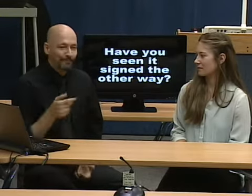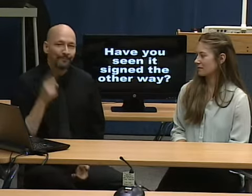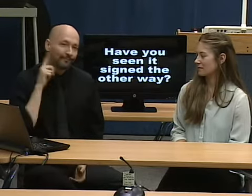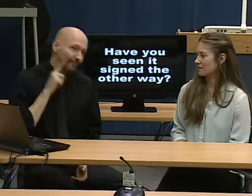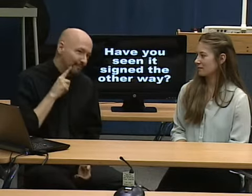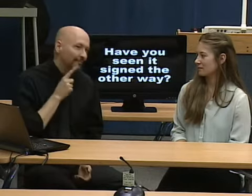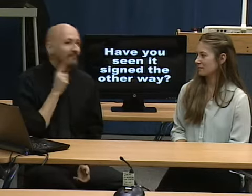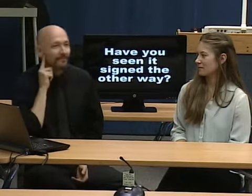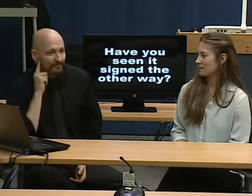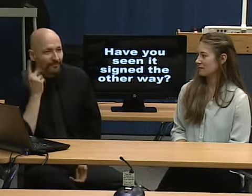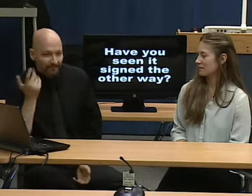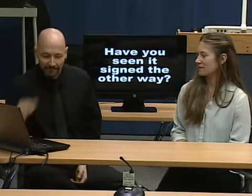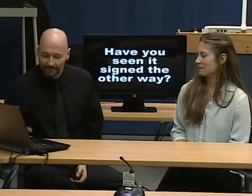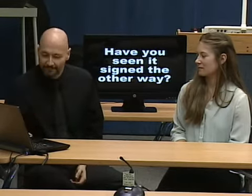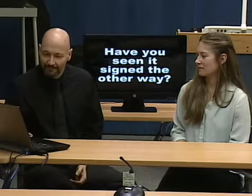Yup, this way or this way.